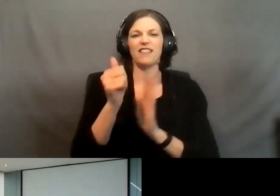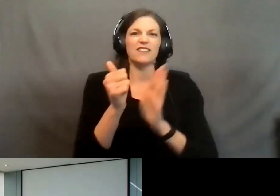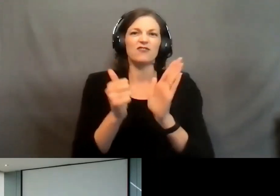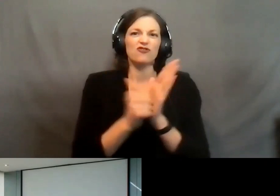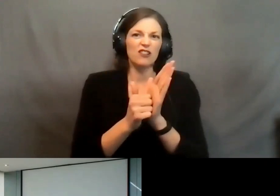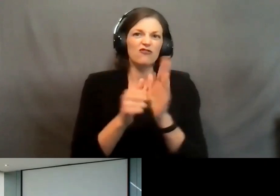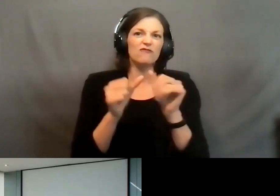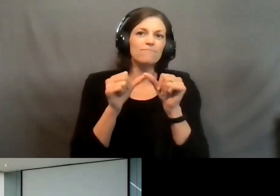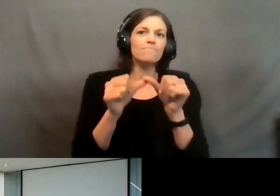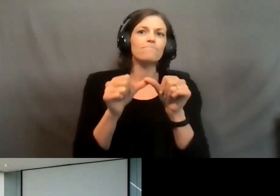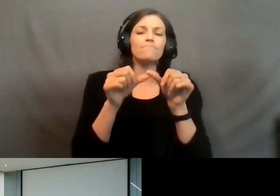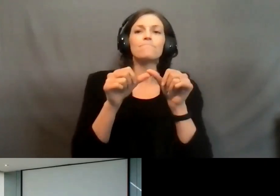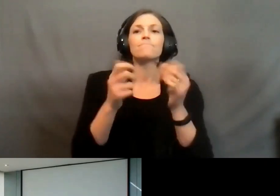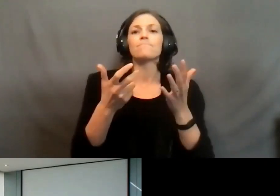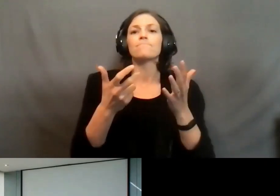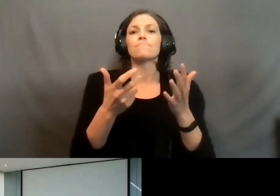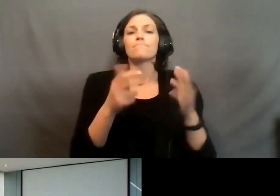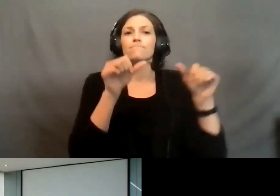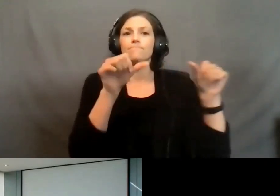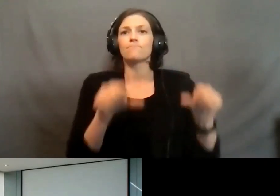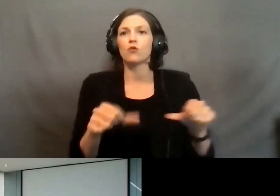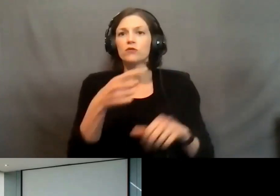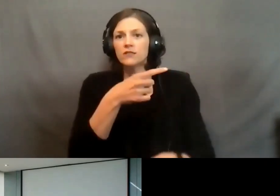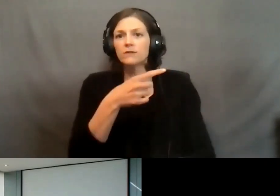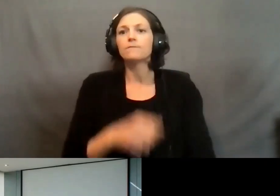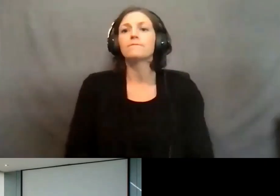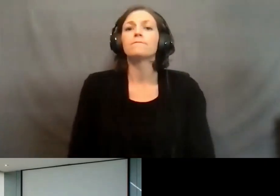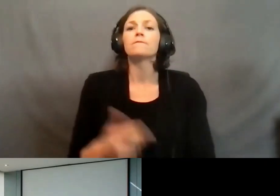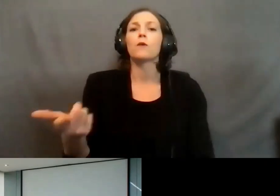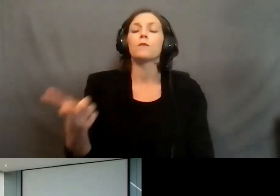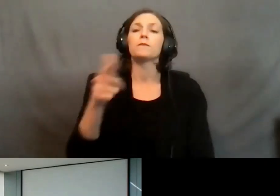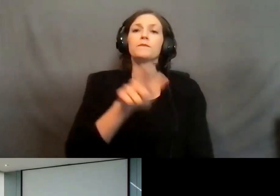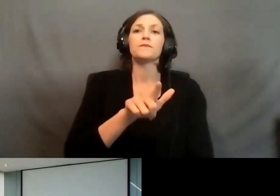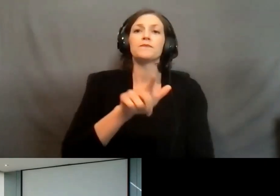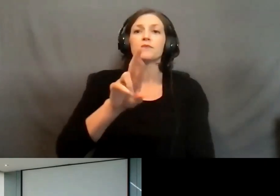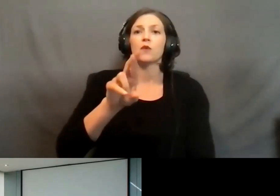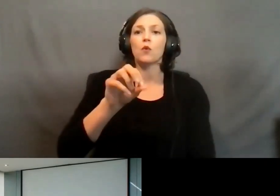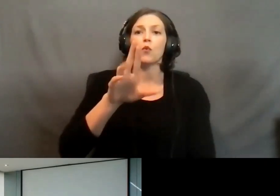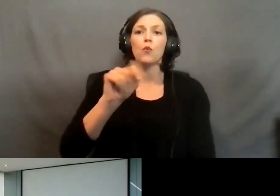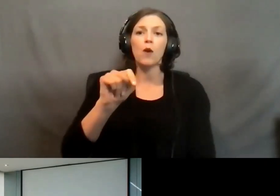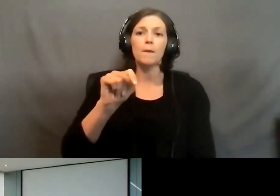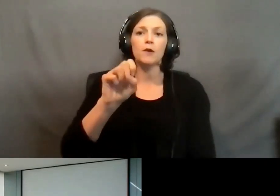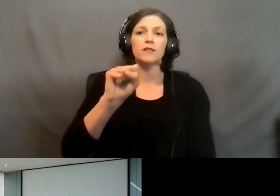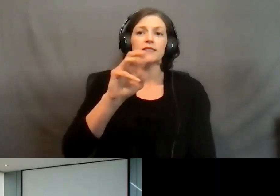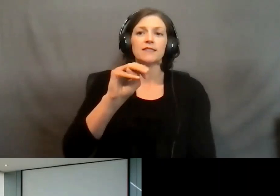to remain posted . I will now turn it over to 12:15:33 Robert Smith and he will turn it over to